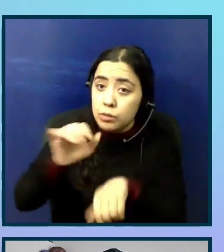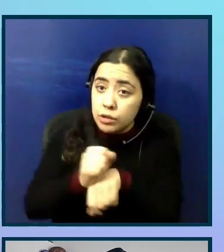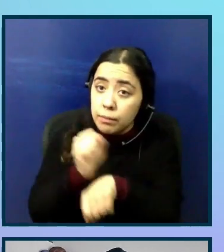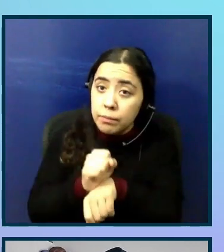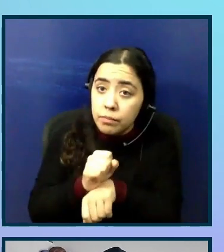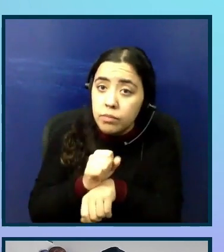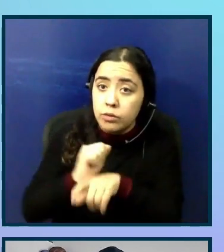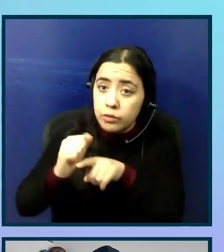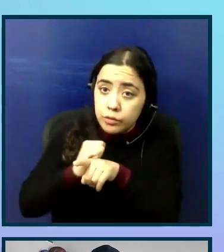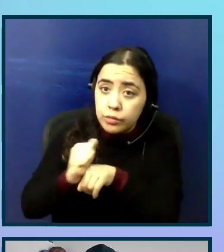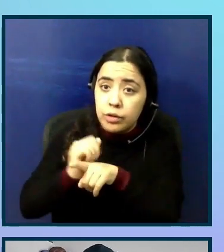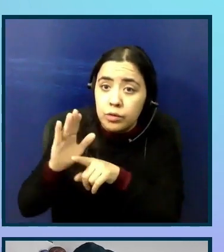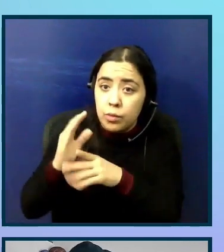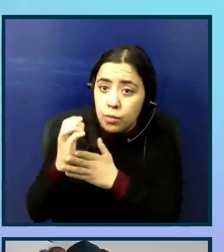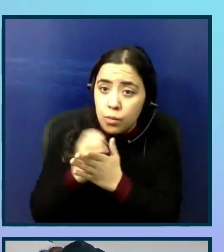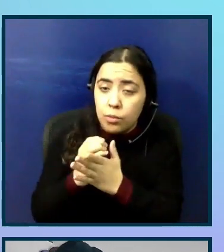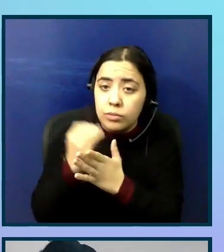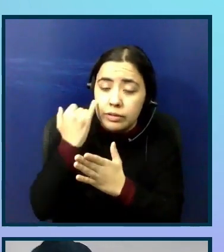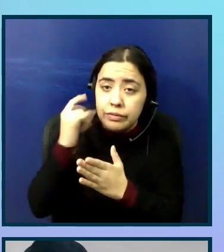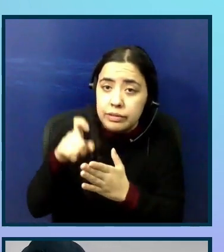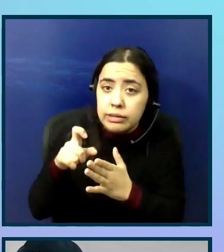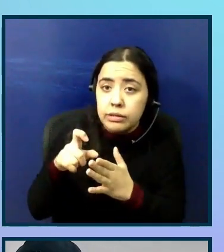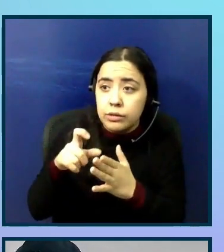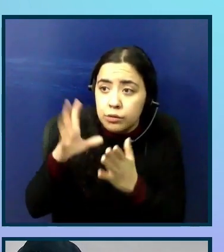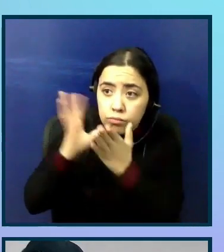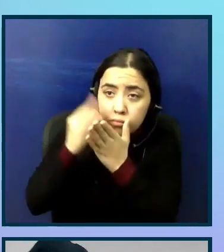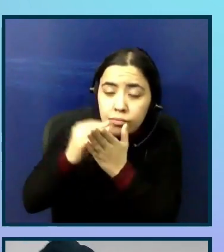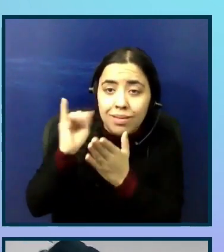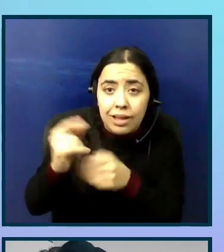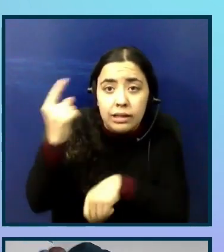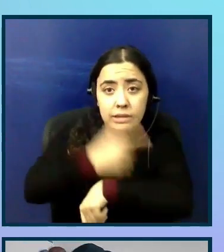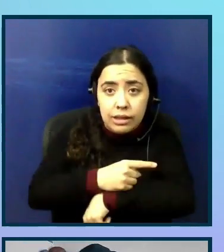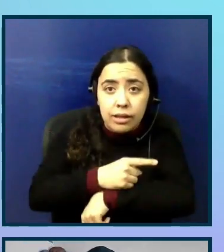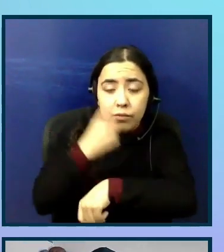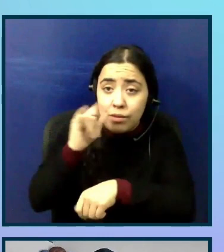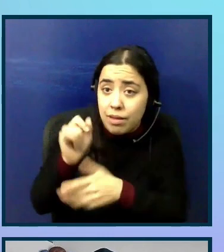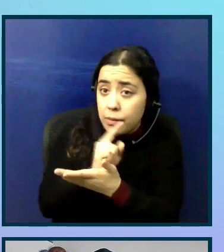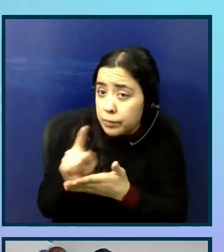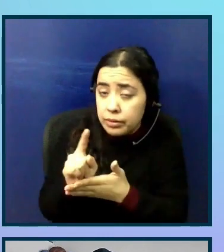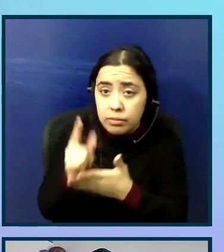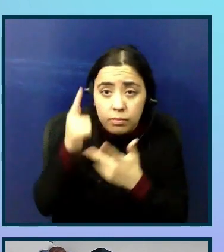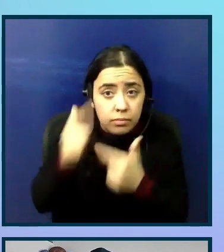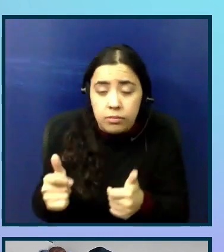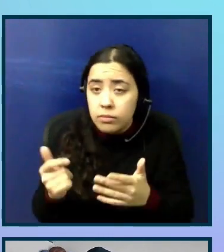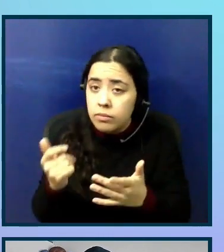Do the training courses that you need to pick up the things that you need for that day or for that week and grab those things and run with them.